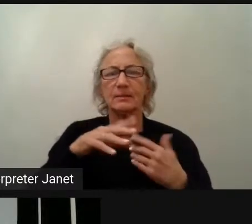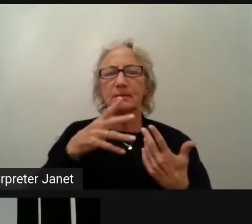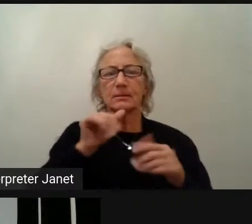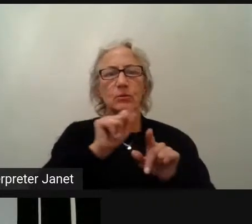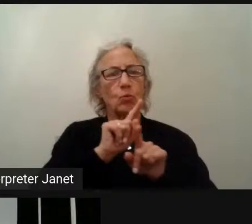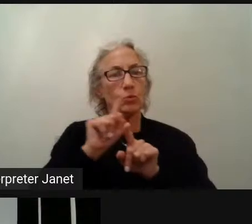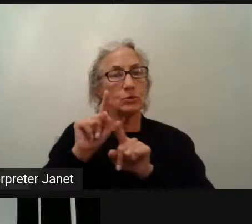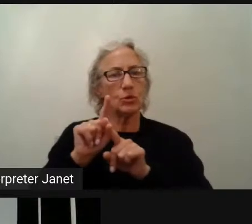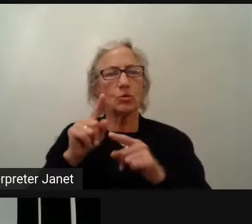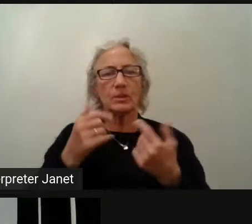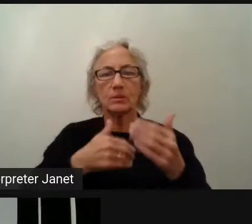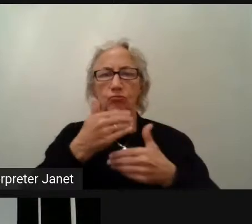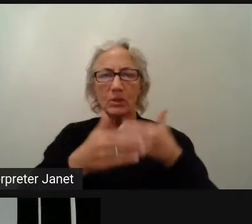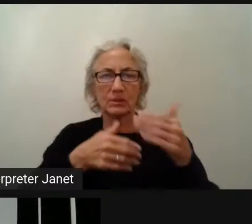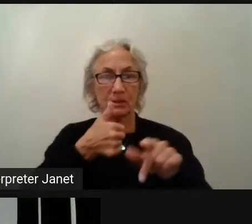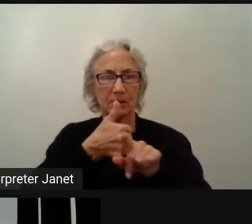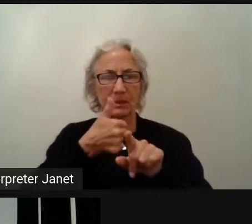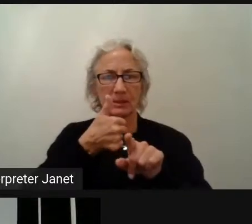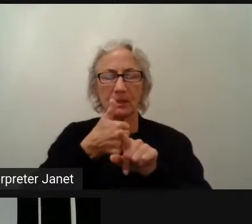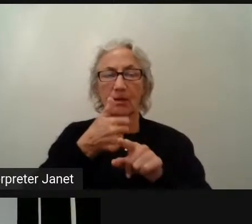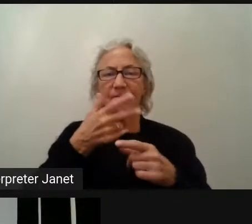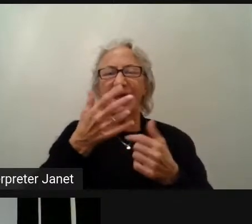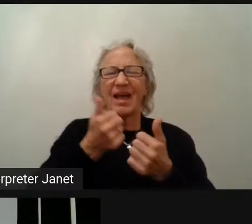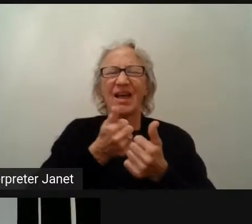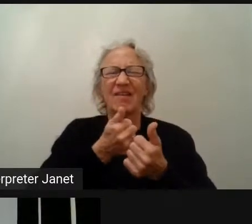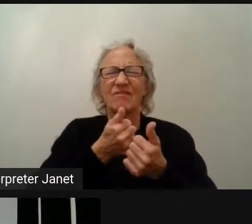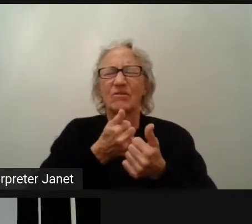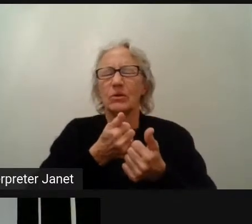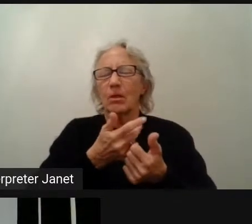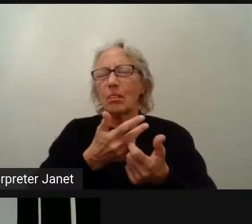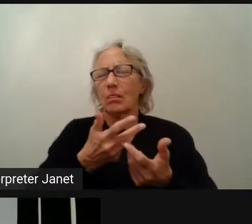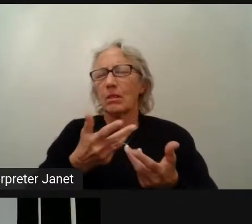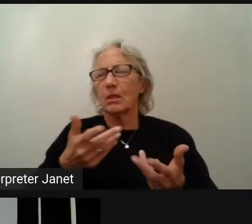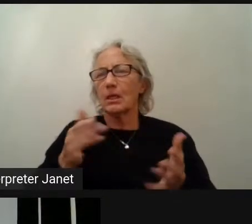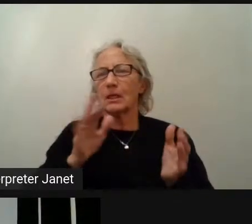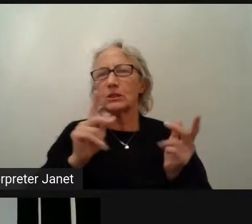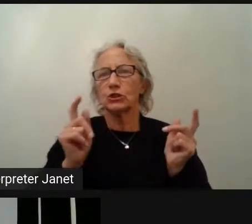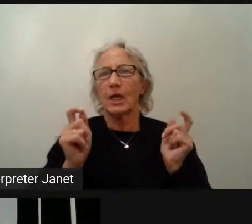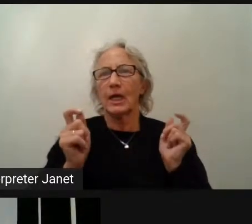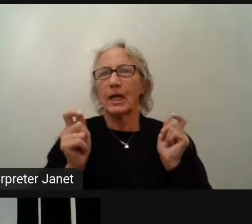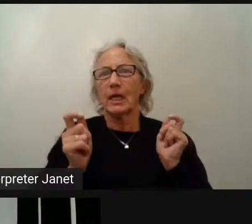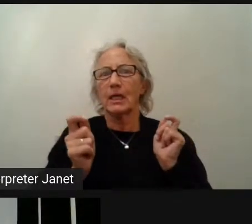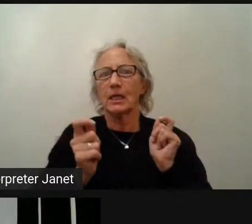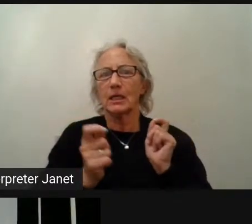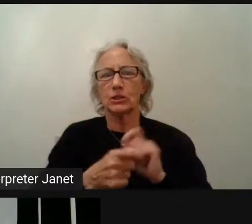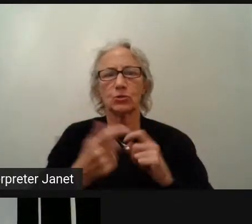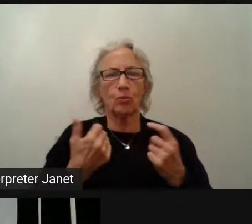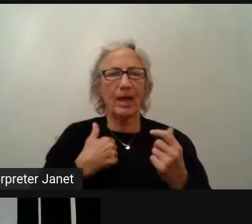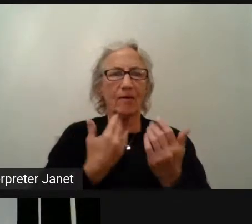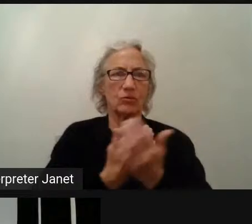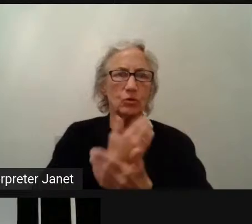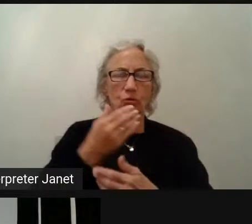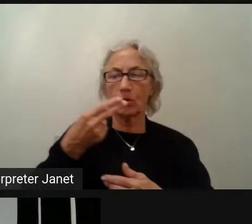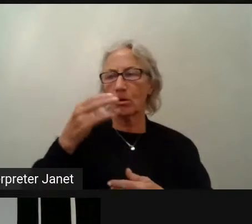performance constantly changing and we are trying but the general experience which is also changing and part of the experiences accessibility which is also in process because